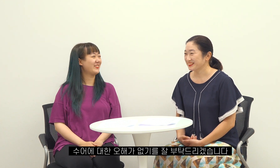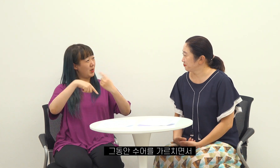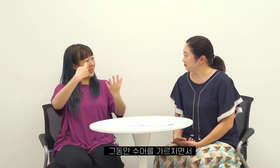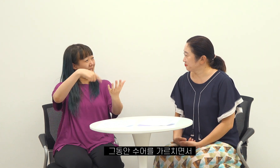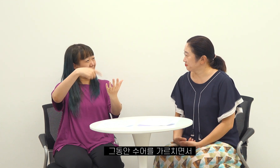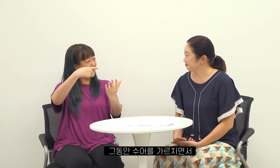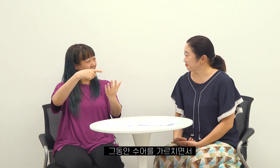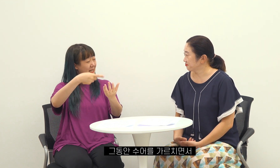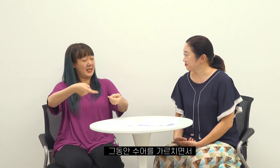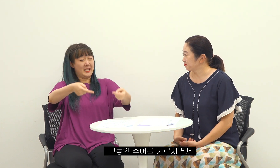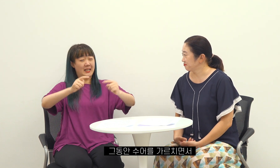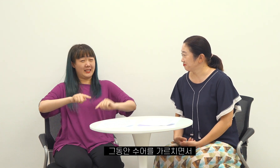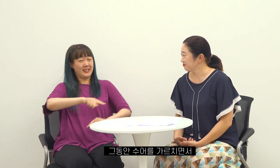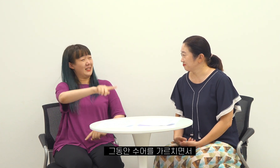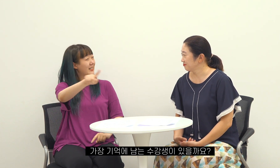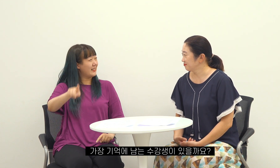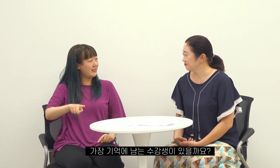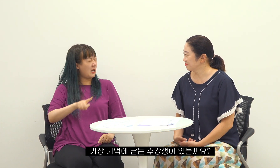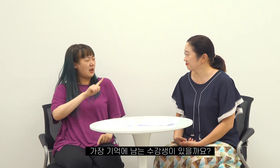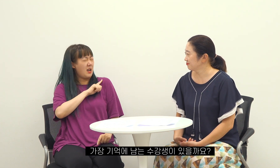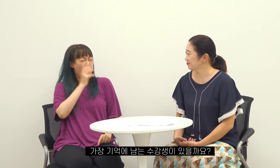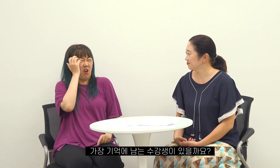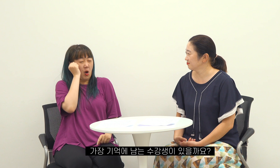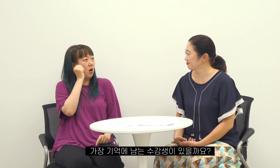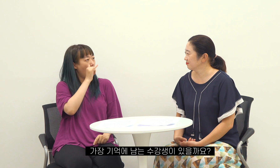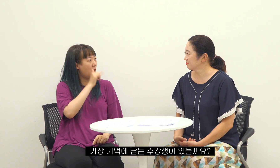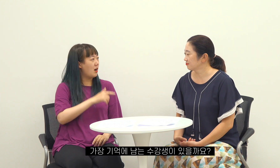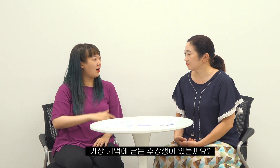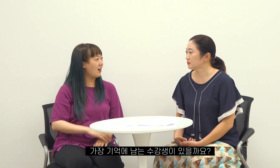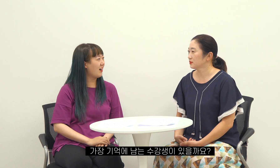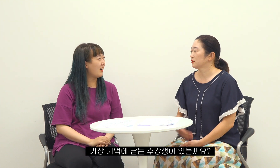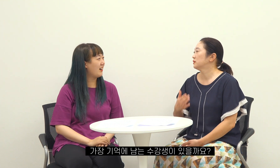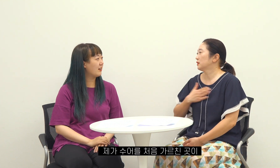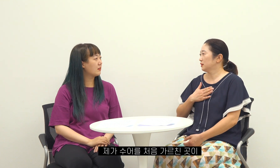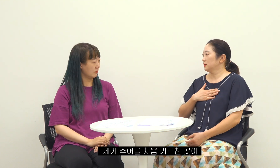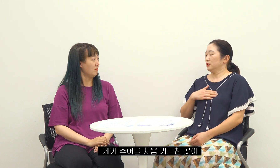Do you have any most memorable students while teaching sign language?